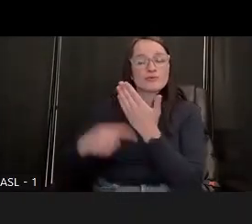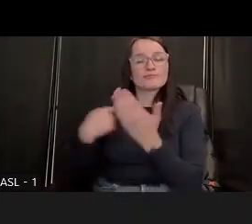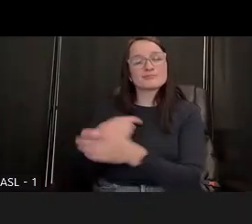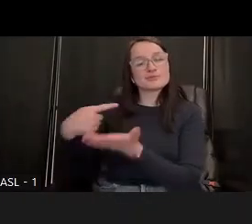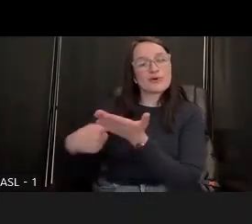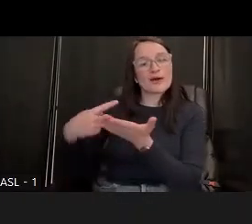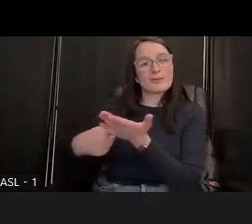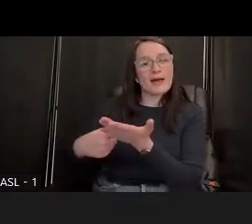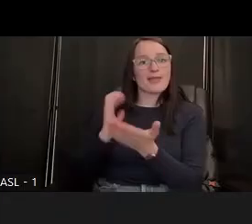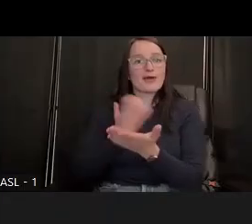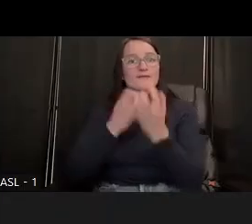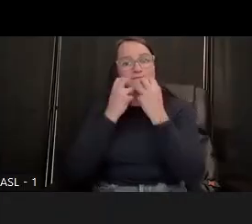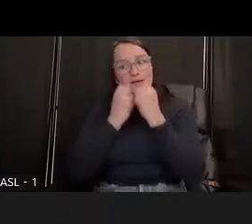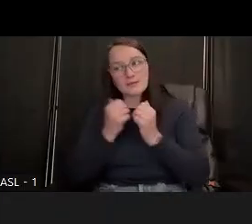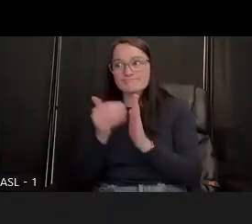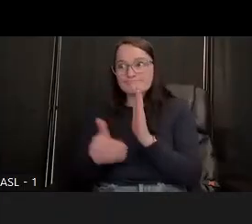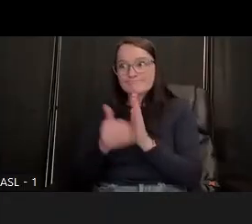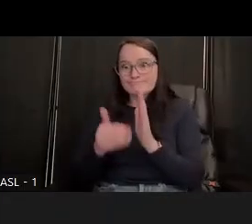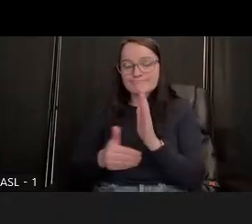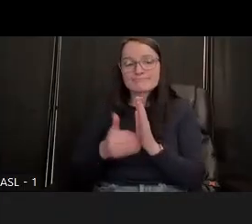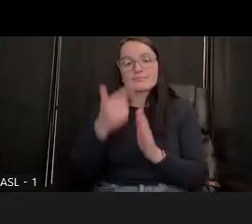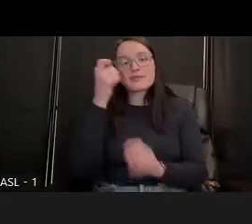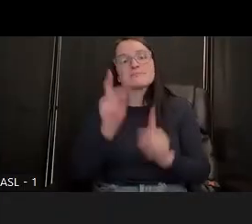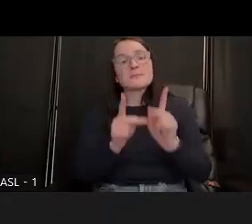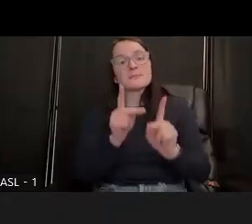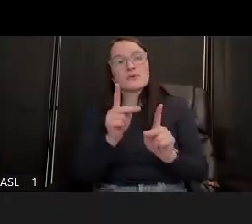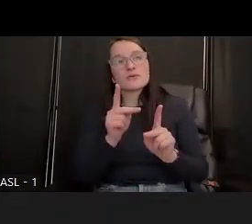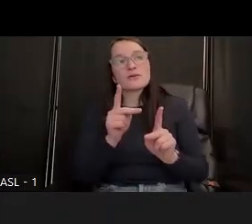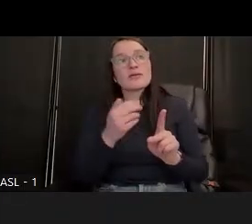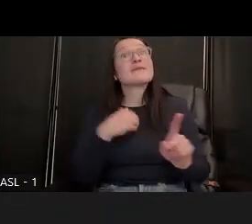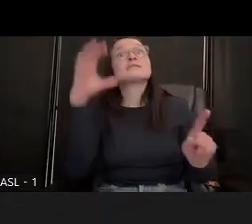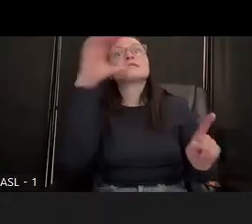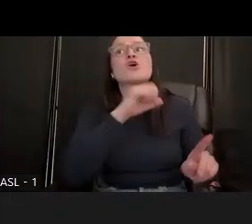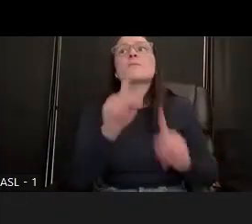have assumptions about employment for people with disabilities and we like to bust those assumptions